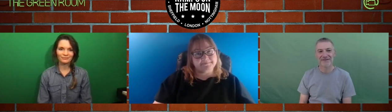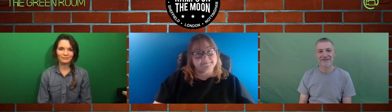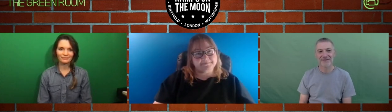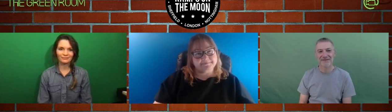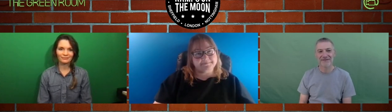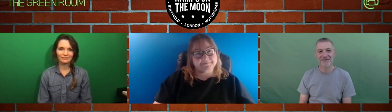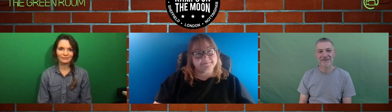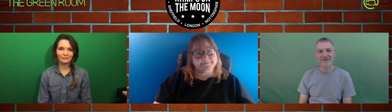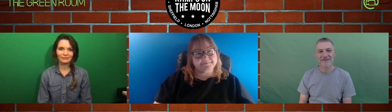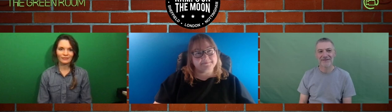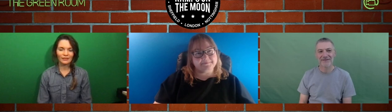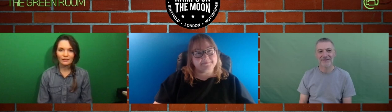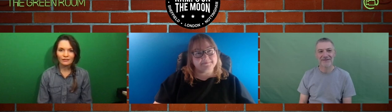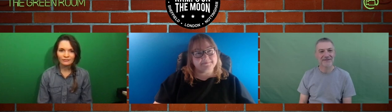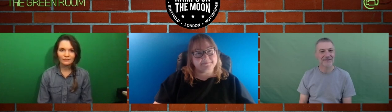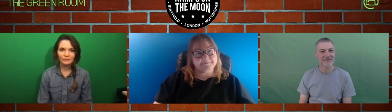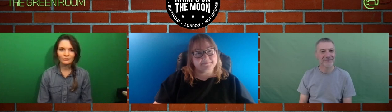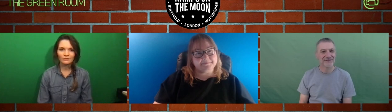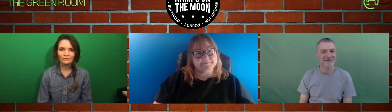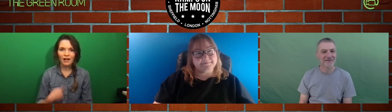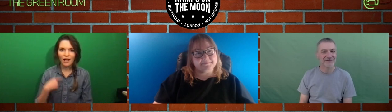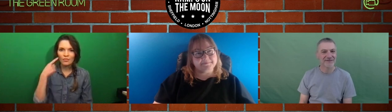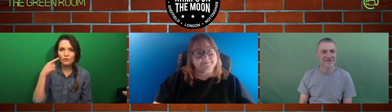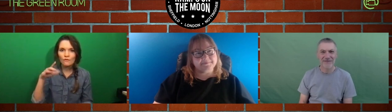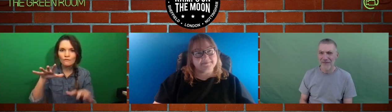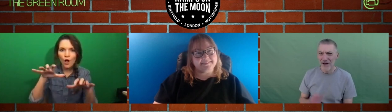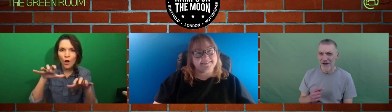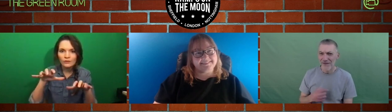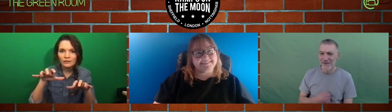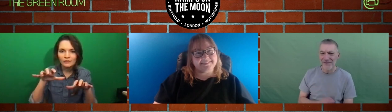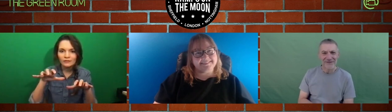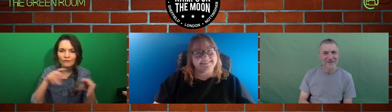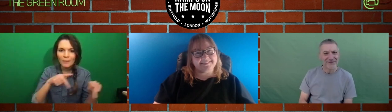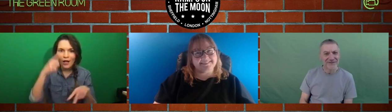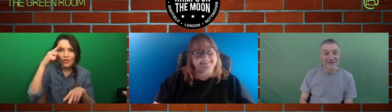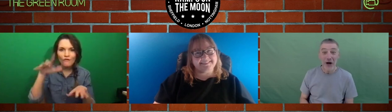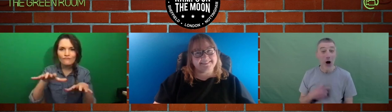Oh I thought you'd frozen for a minute there Rebekah. RH: Yeah, i'm still here.